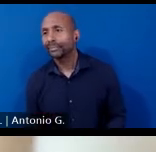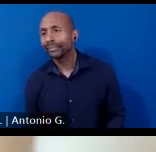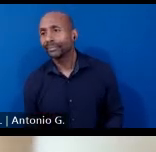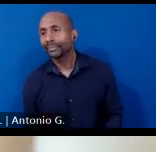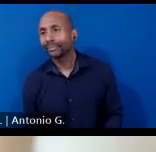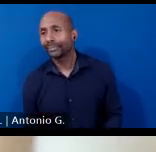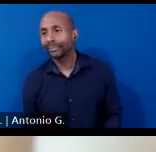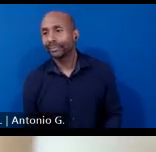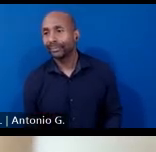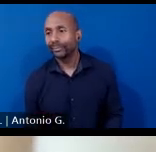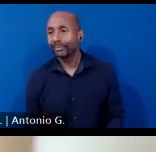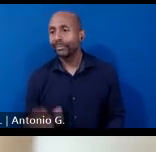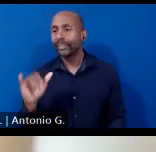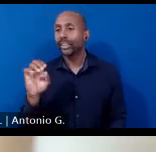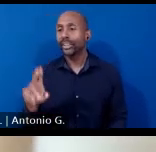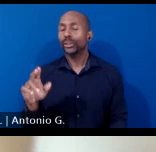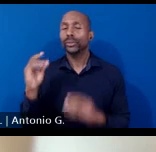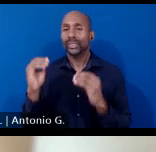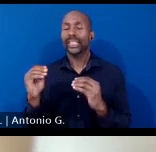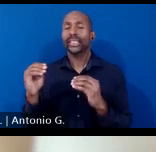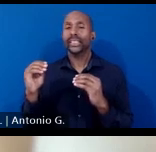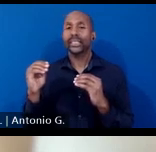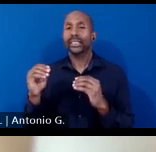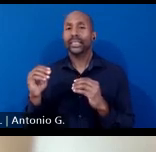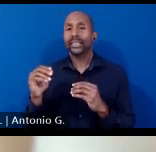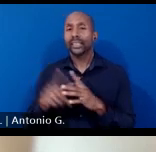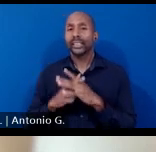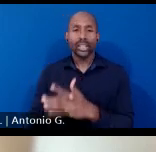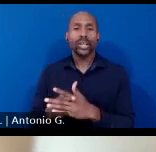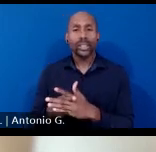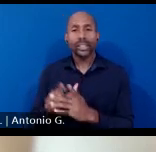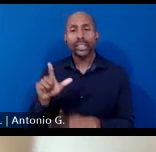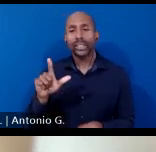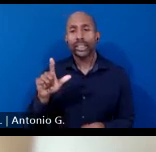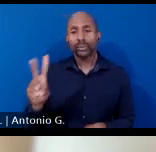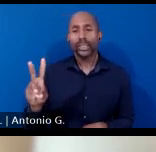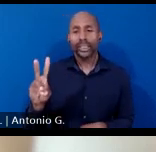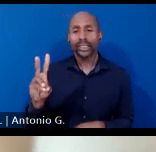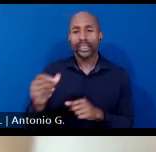Well, you teach started 26 years ago now at UT Austin. So it was a long time ago.